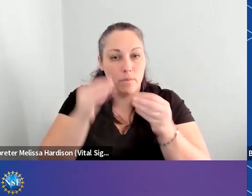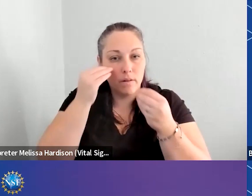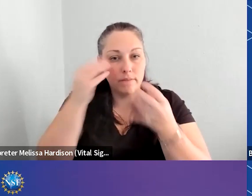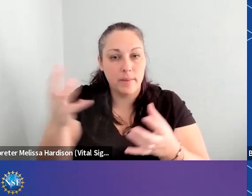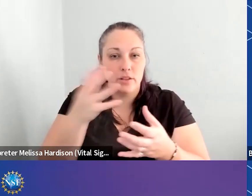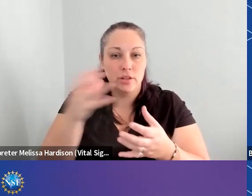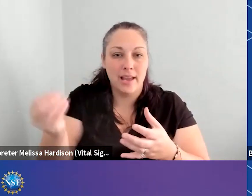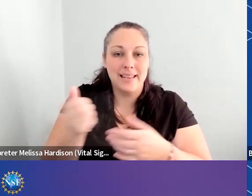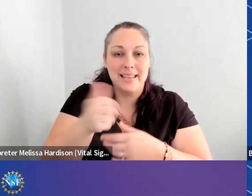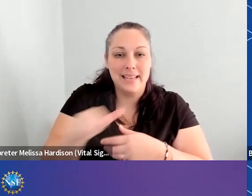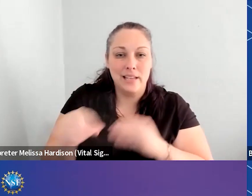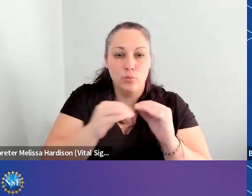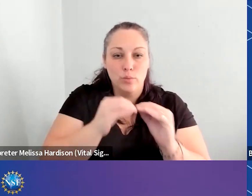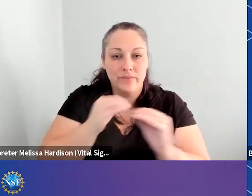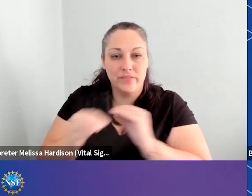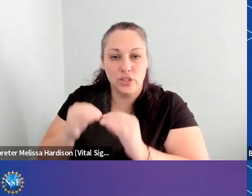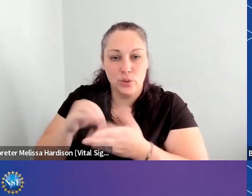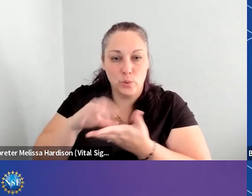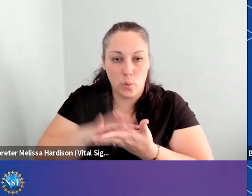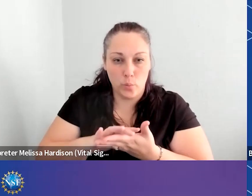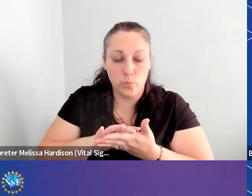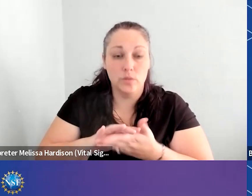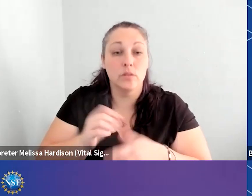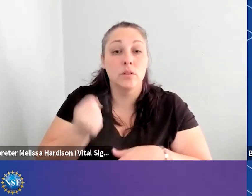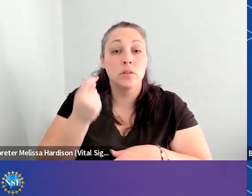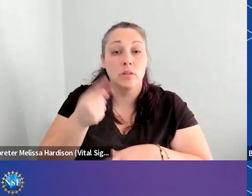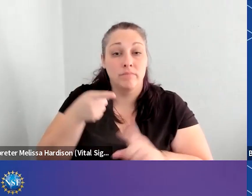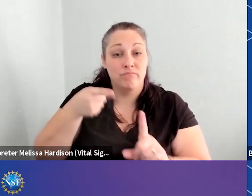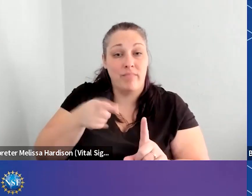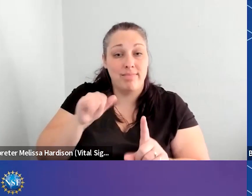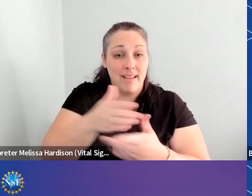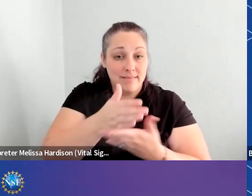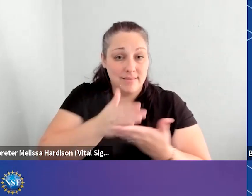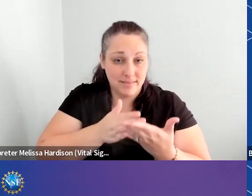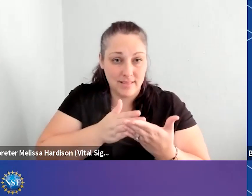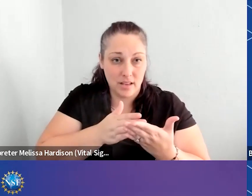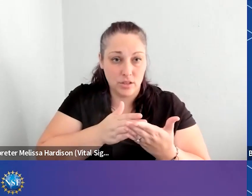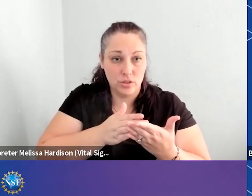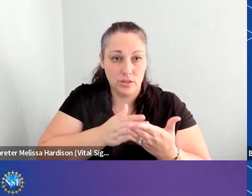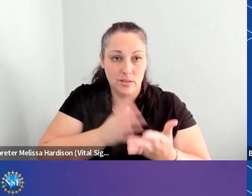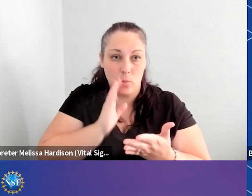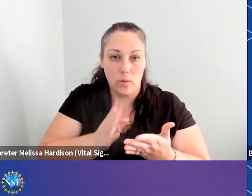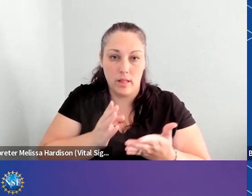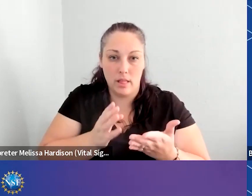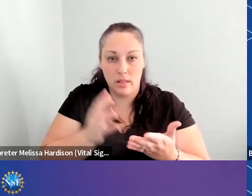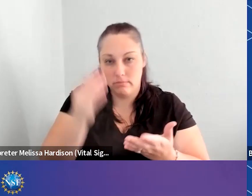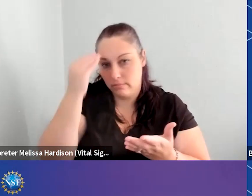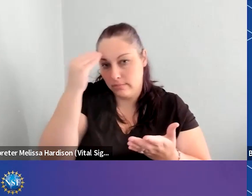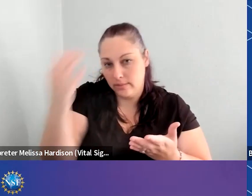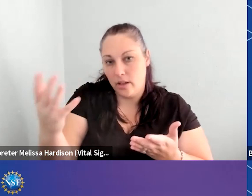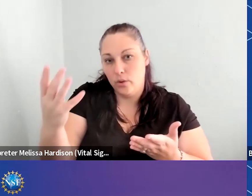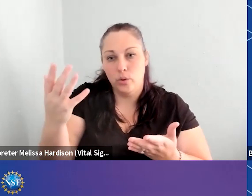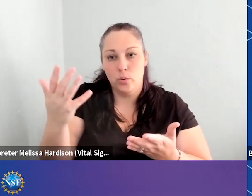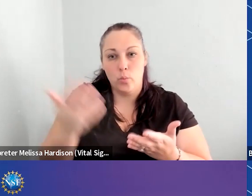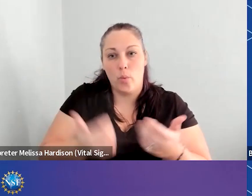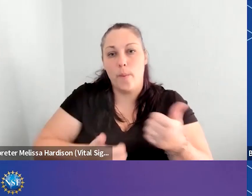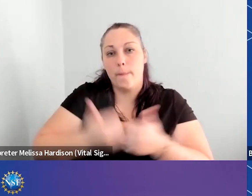And so in that section, that will tell you what are the most important revisions